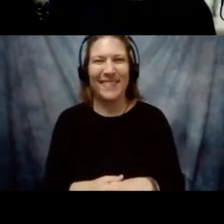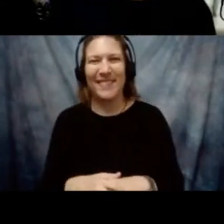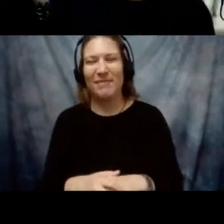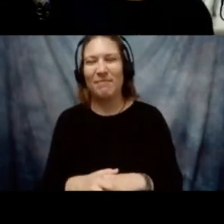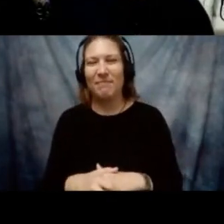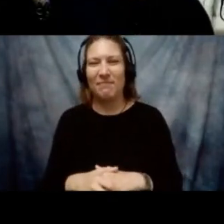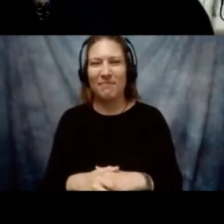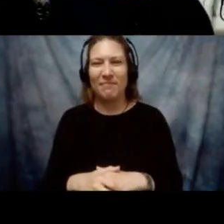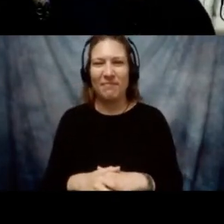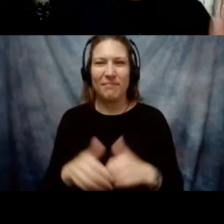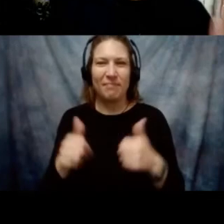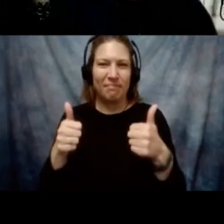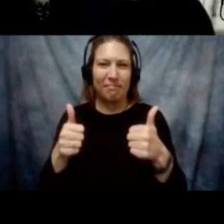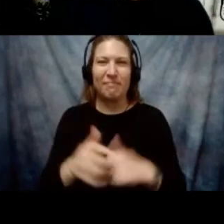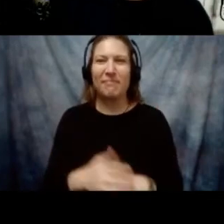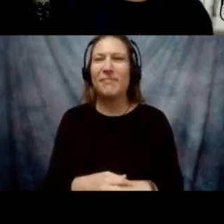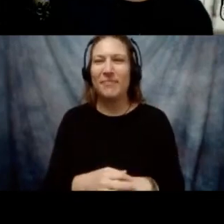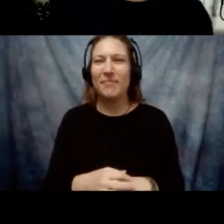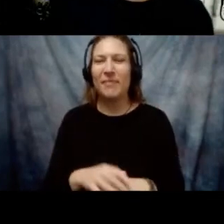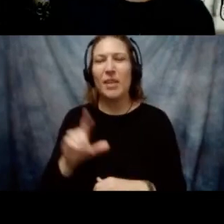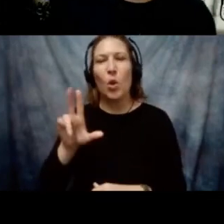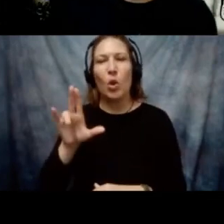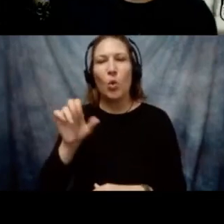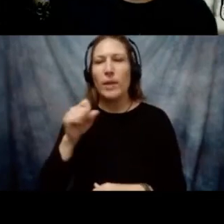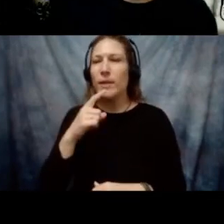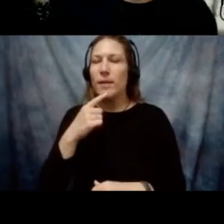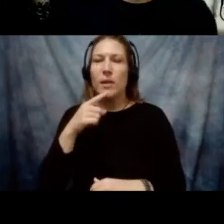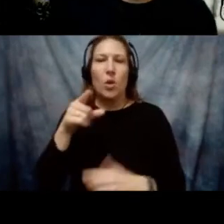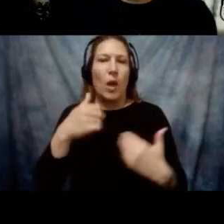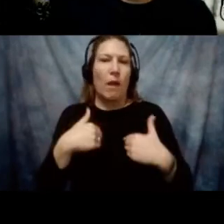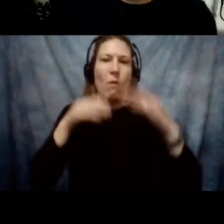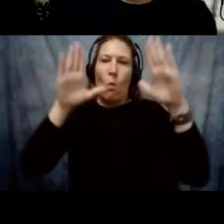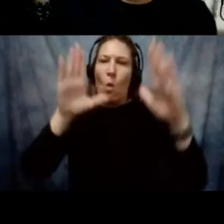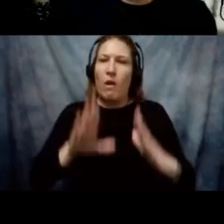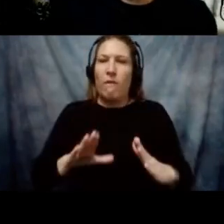this stuff with us everyone please you know take make sure that you take note of